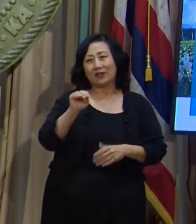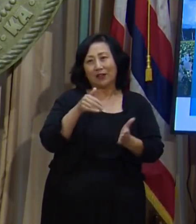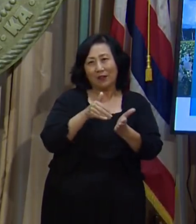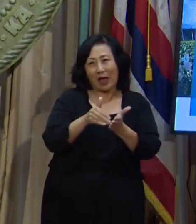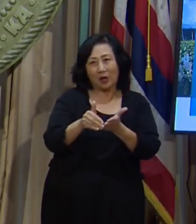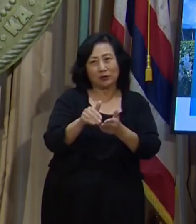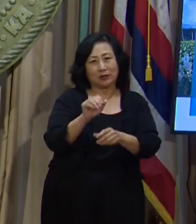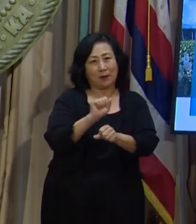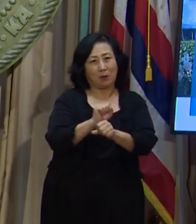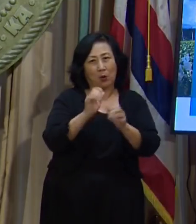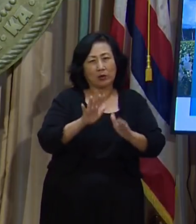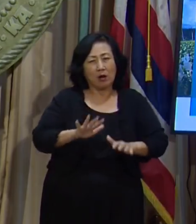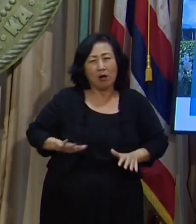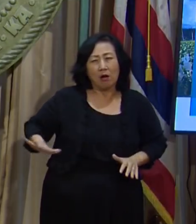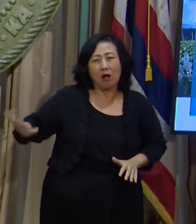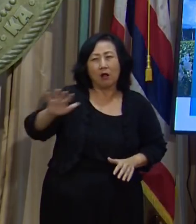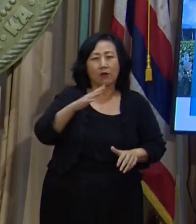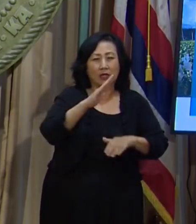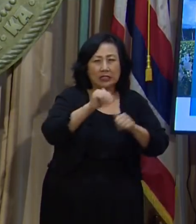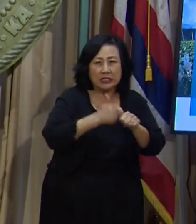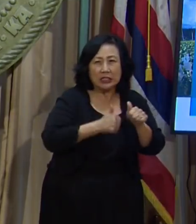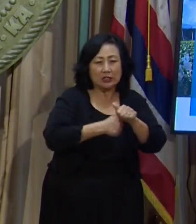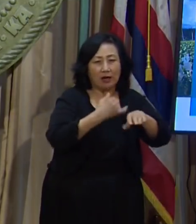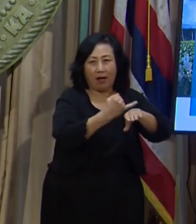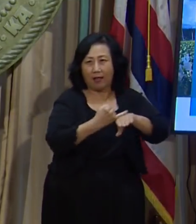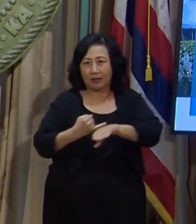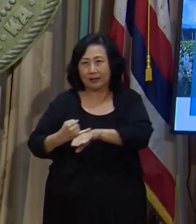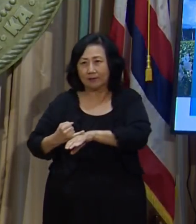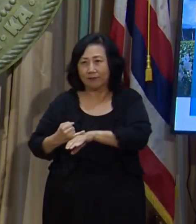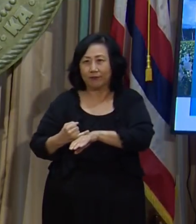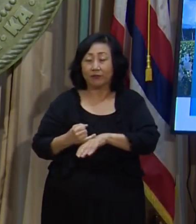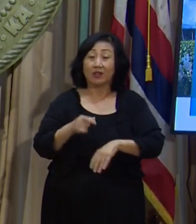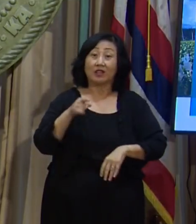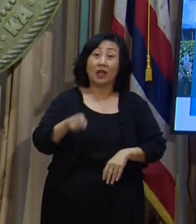BILLION IN FORGIVABLE LOANS. THESE COMPANIES REPRESENT APPROXIMATELY 170,000 EMPLOYEES